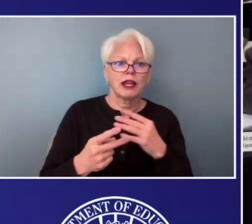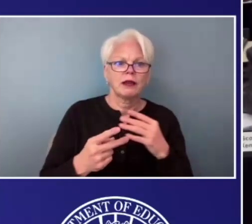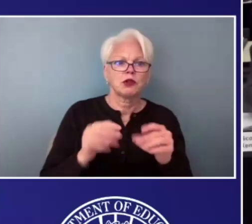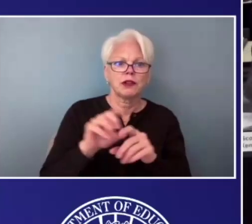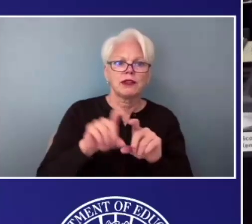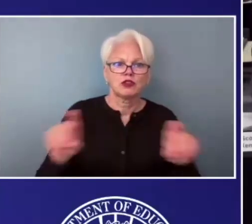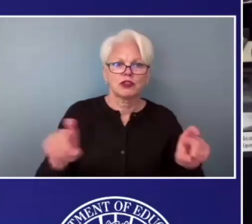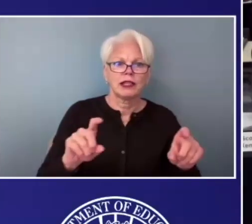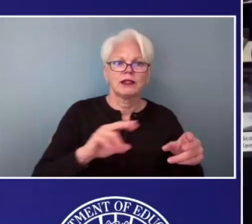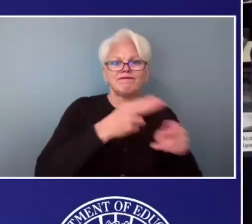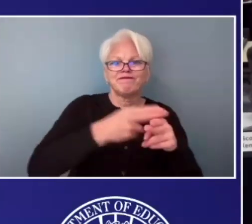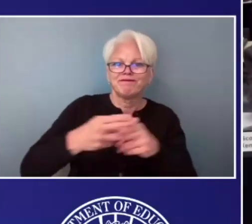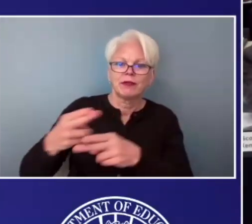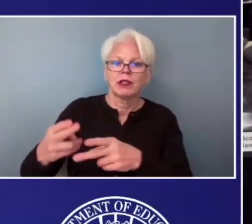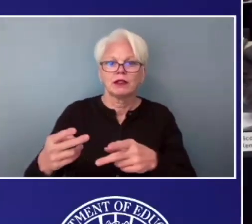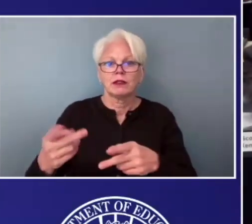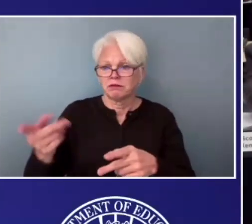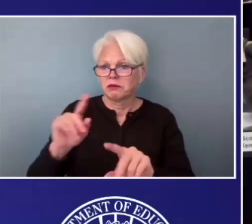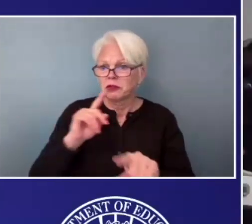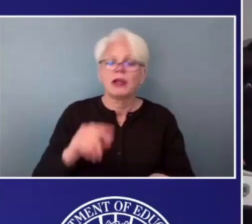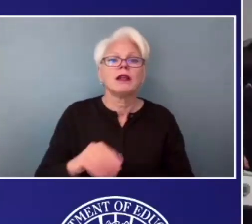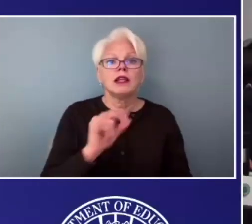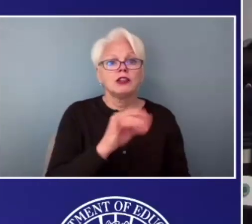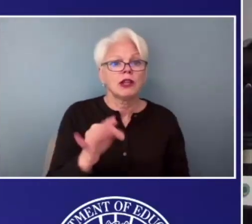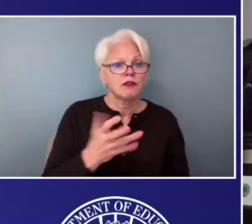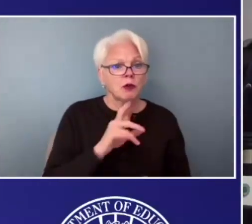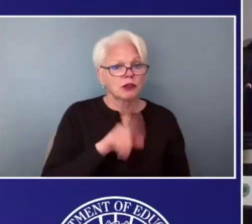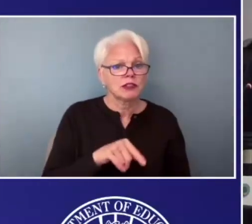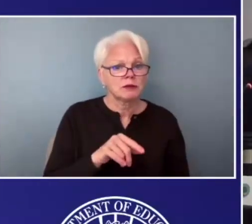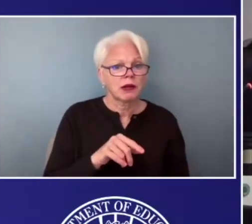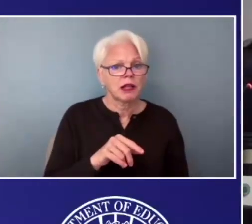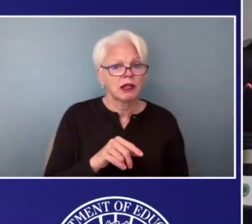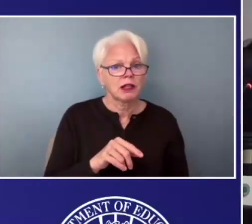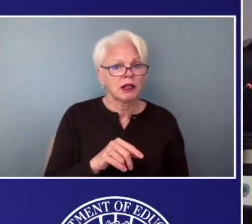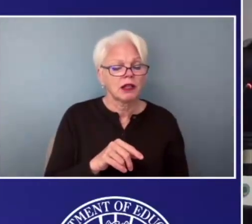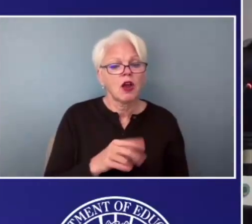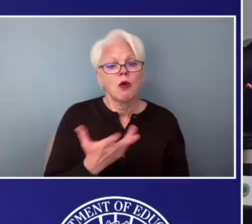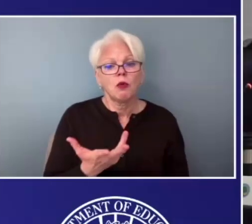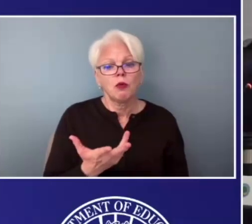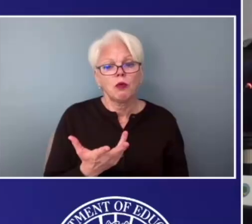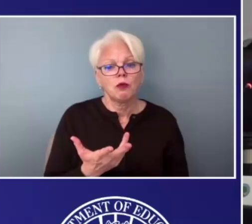, yeah, I think you can answer it. Jeff, did you want to respond? No. Well, the response is,